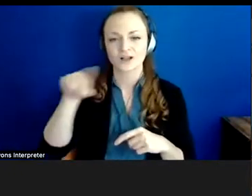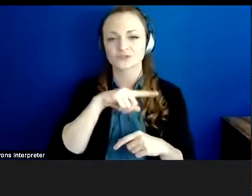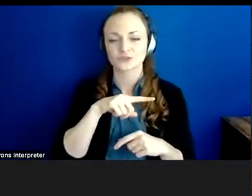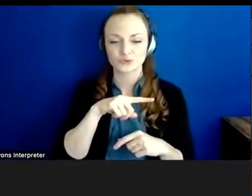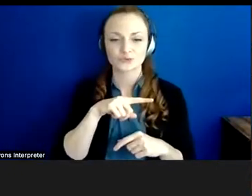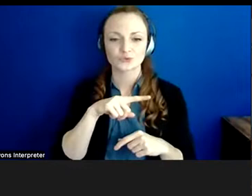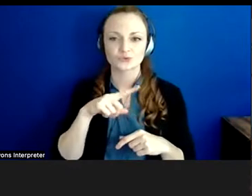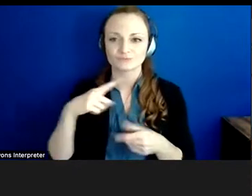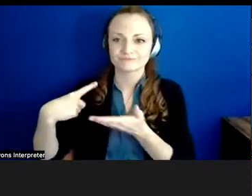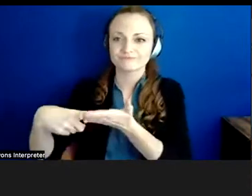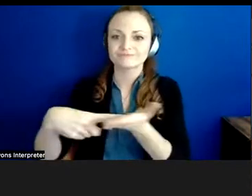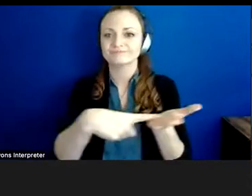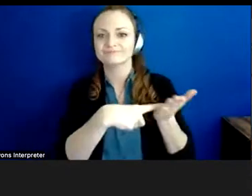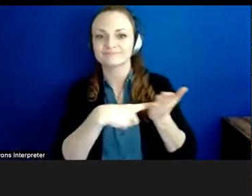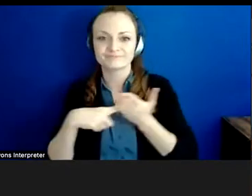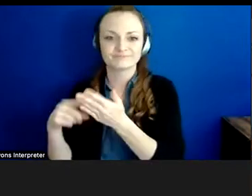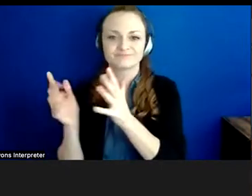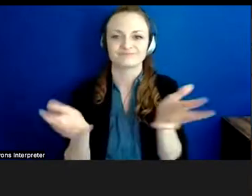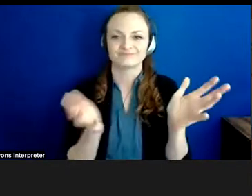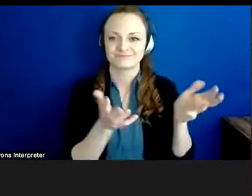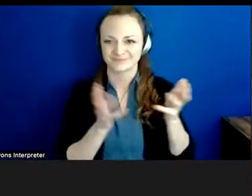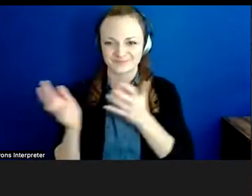in discussions, and certainly I will answer your questions.